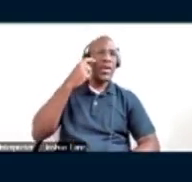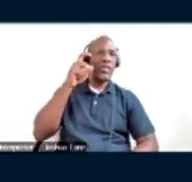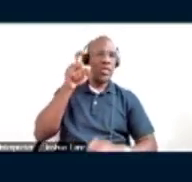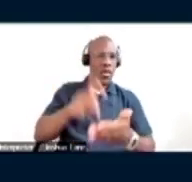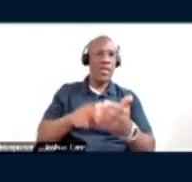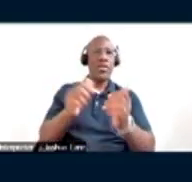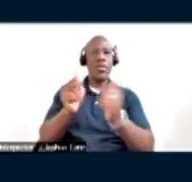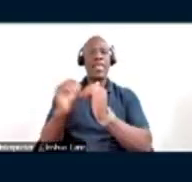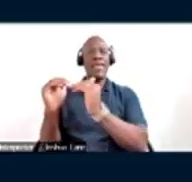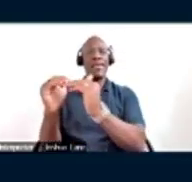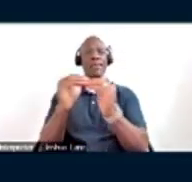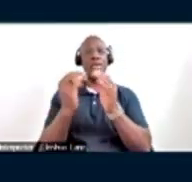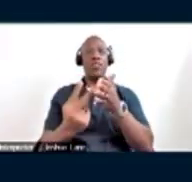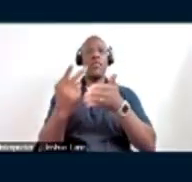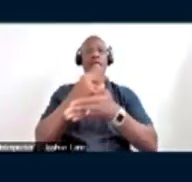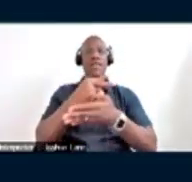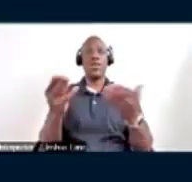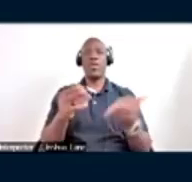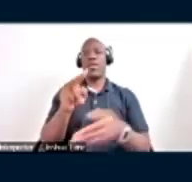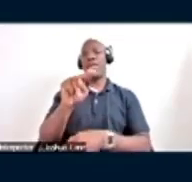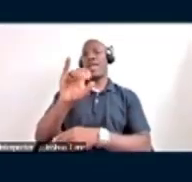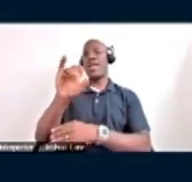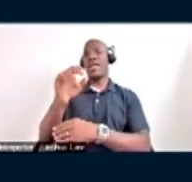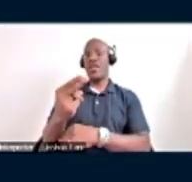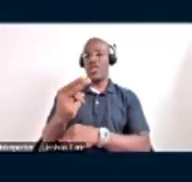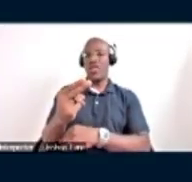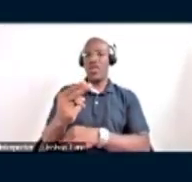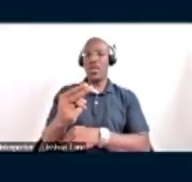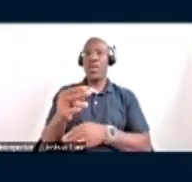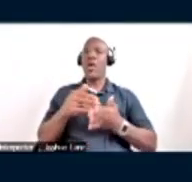And it's, it's often an explicit bias.